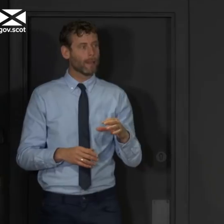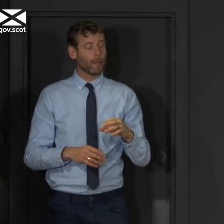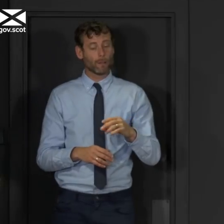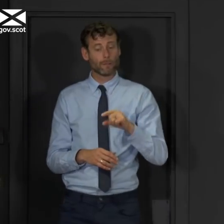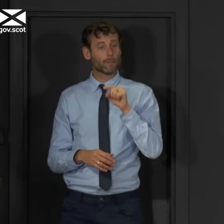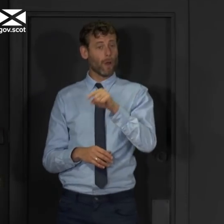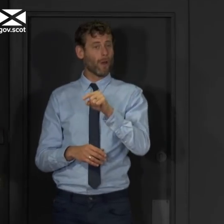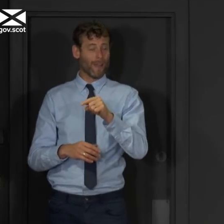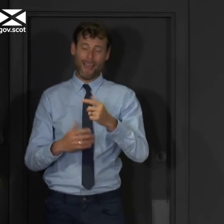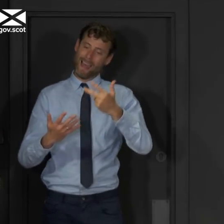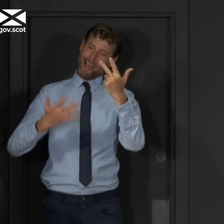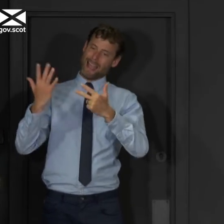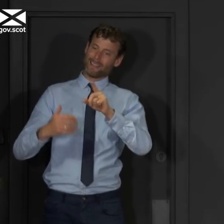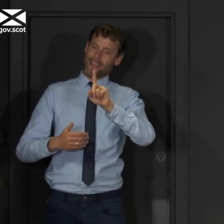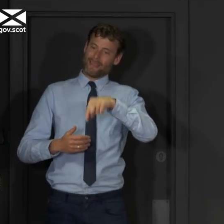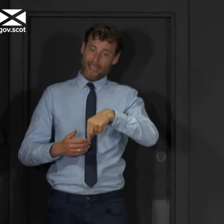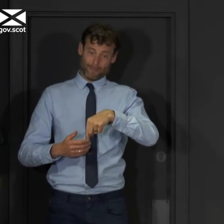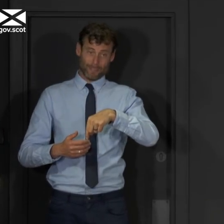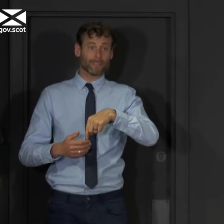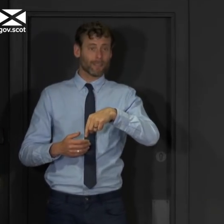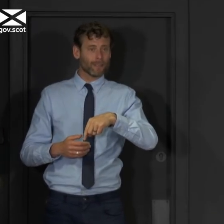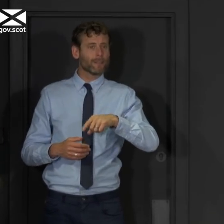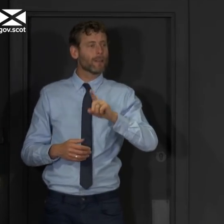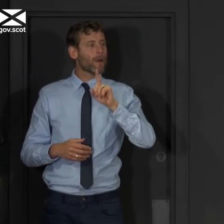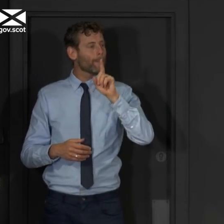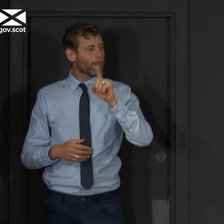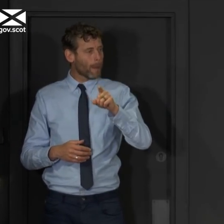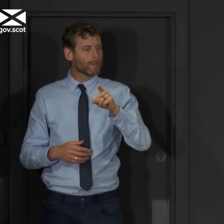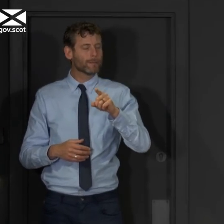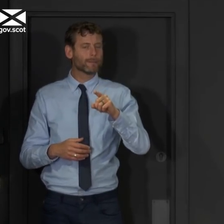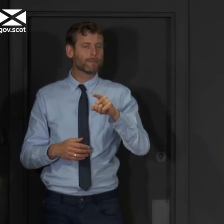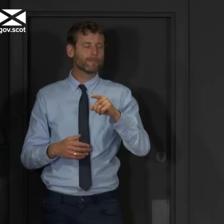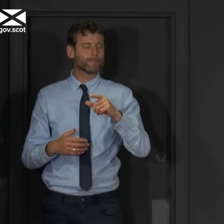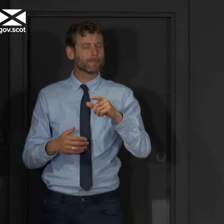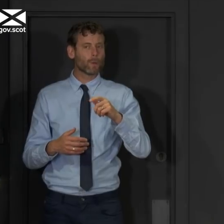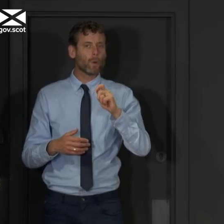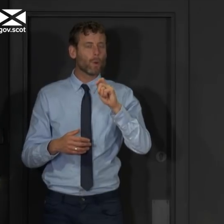those headline figures there will be a little bit of change. Because as, as will hopefully